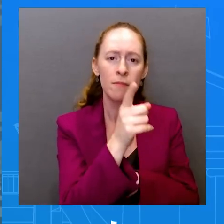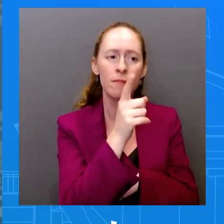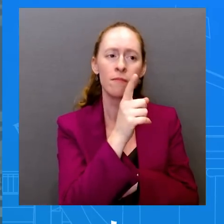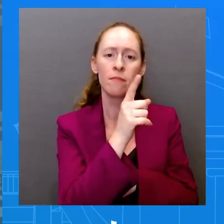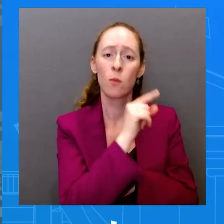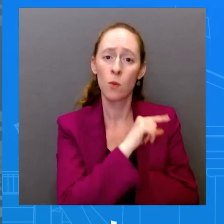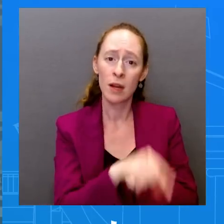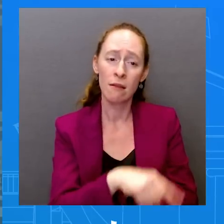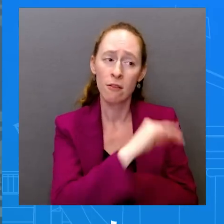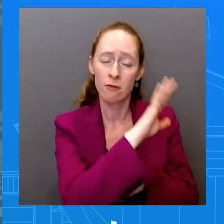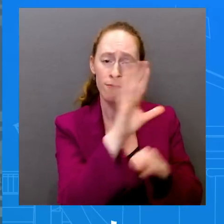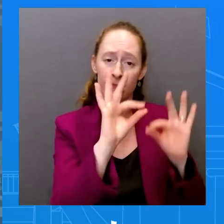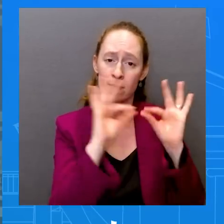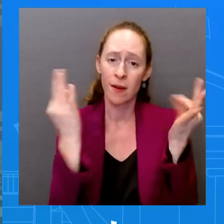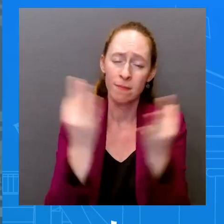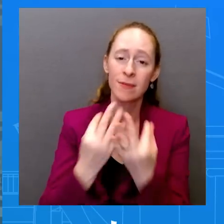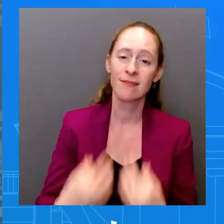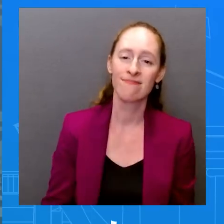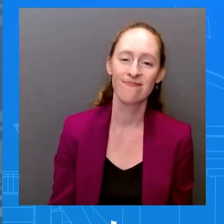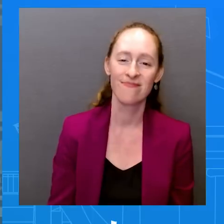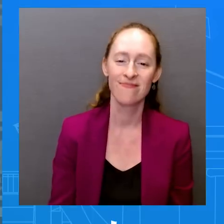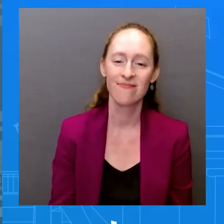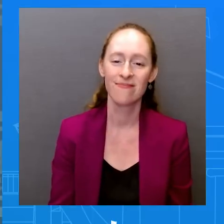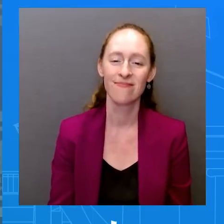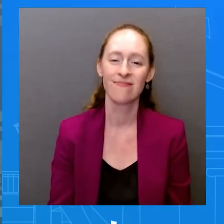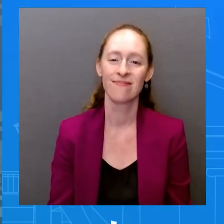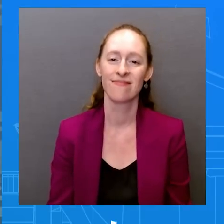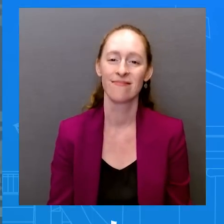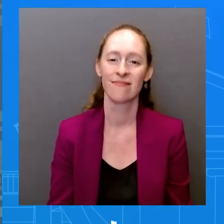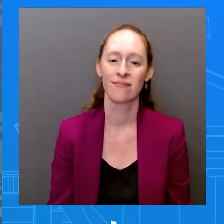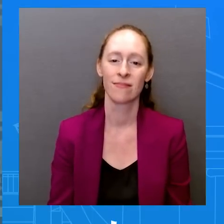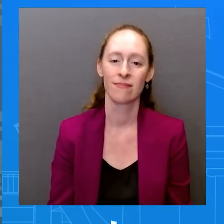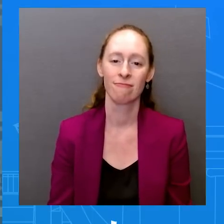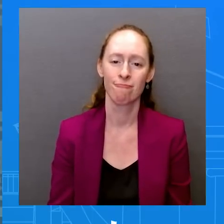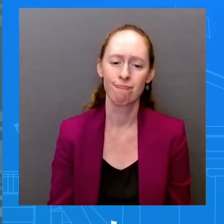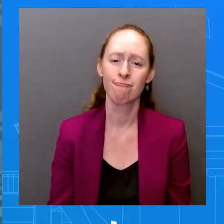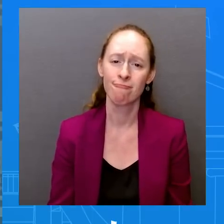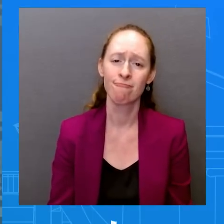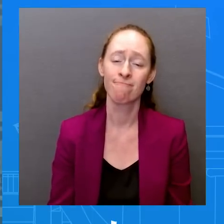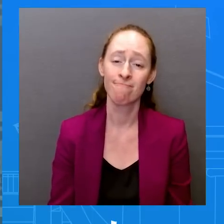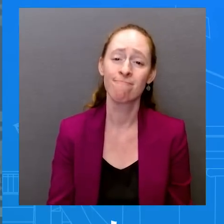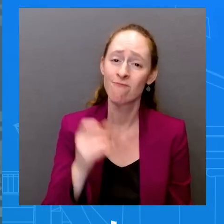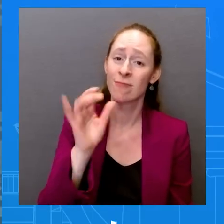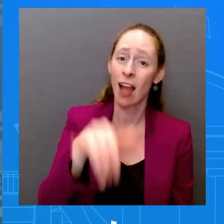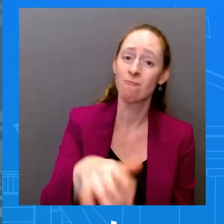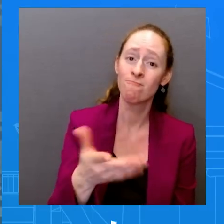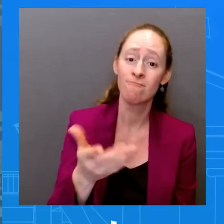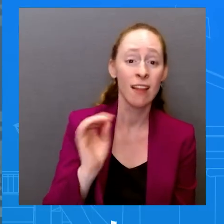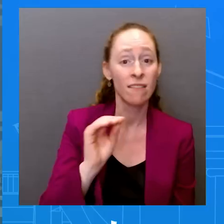they are in the hearts of both the President and Dr. Biden. I don't have more to share on that. The Press: Thank you.